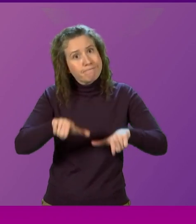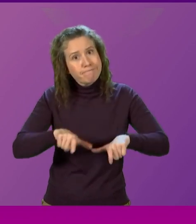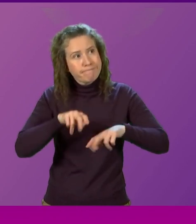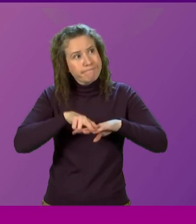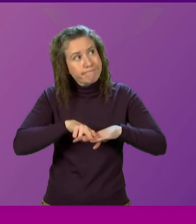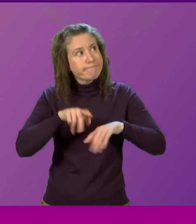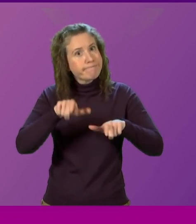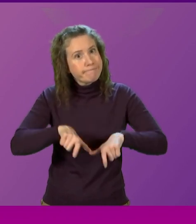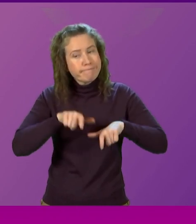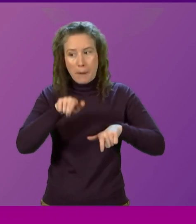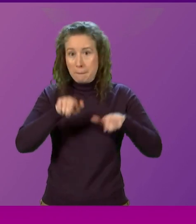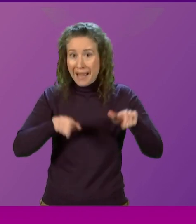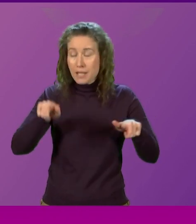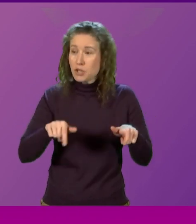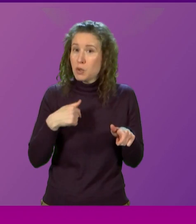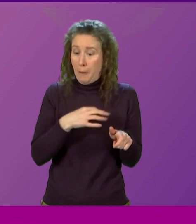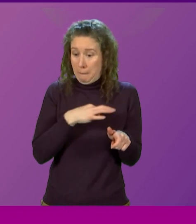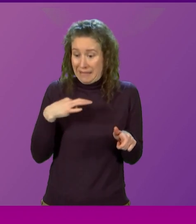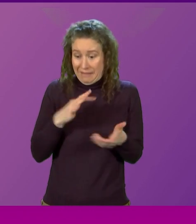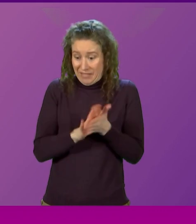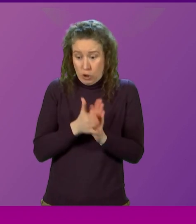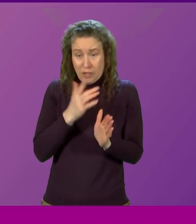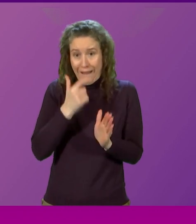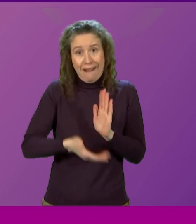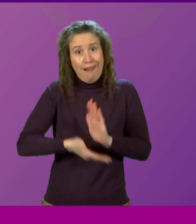hospitals by patients who had been medically cleared to leave.